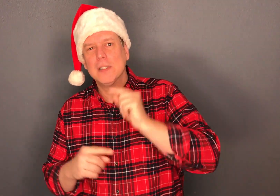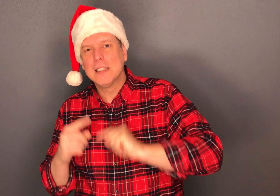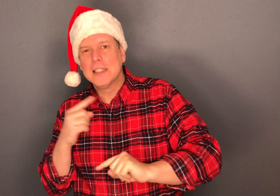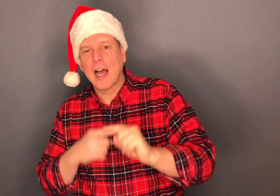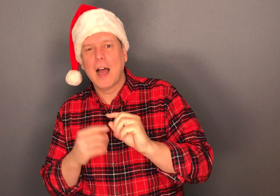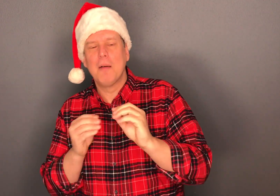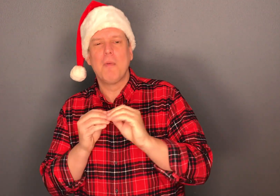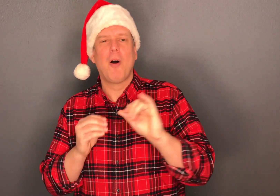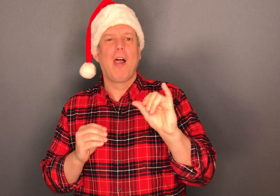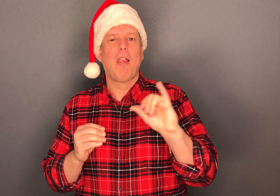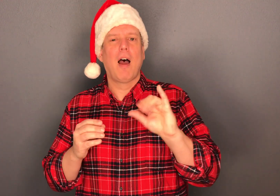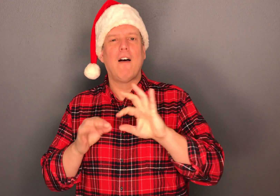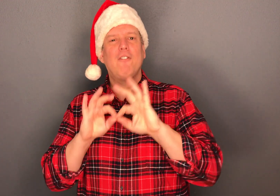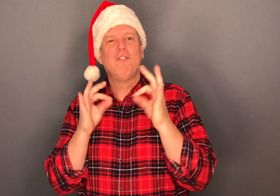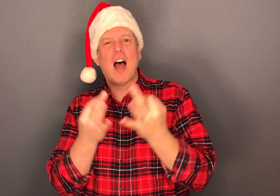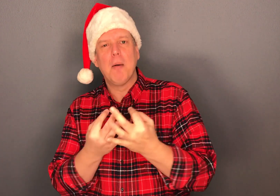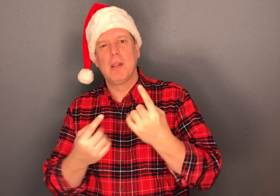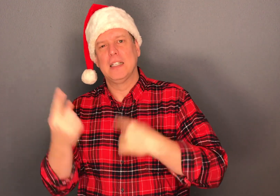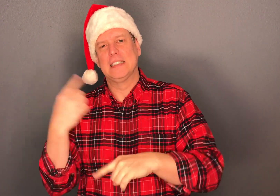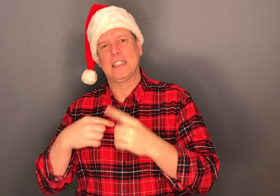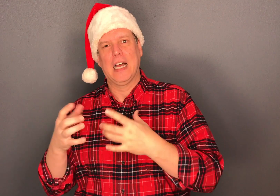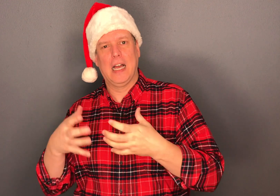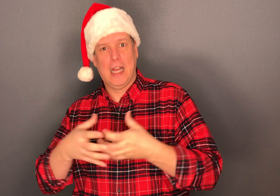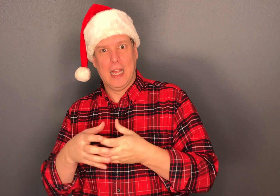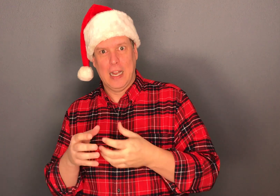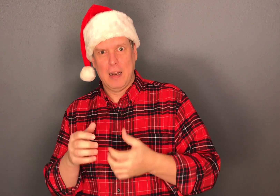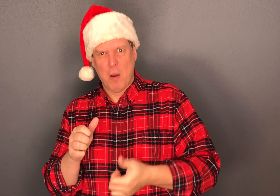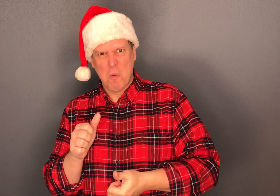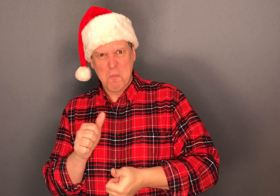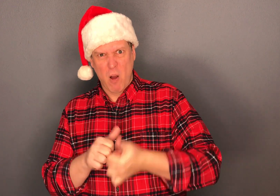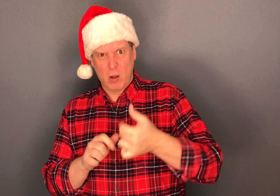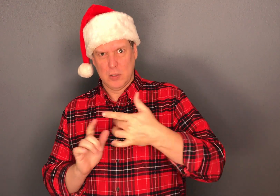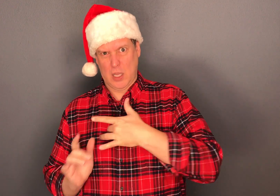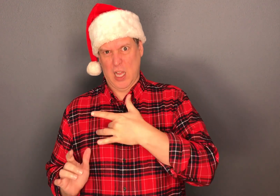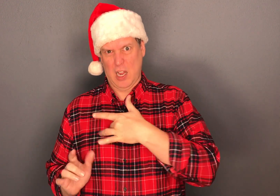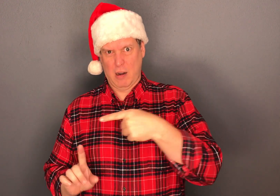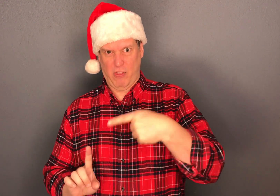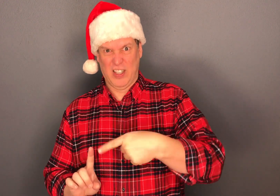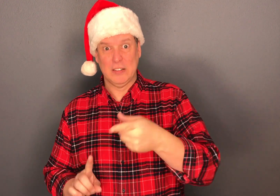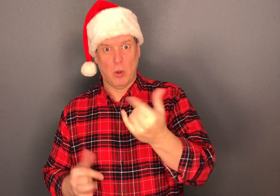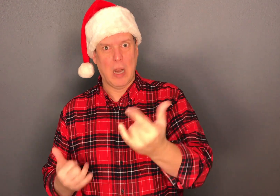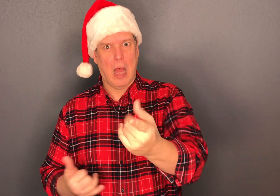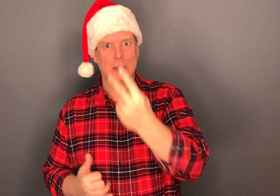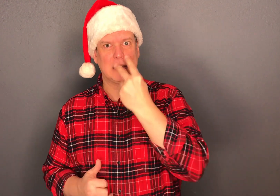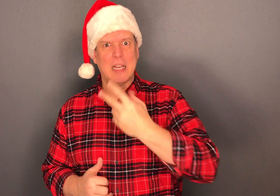you might even see things that are like home signs or family signs this is the